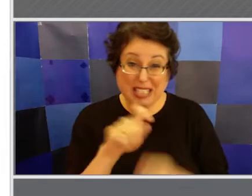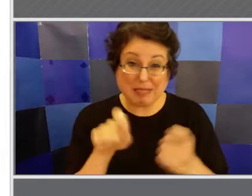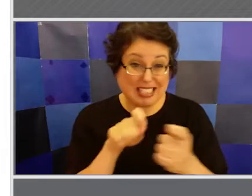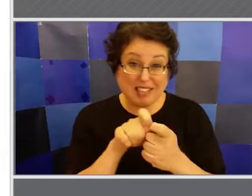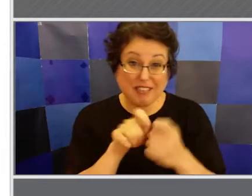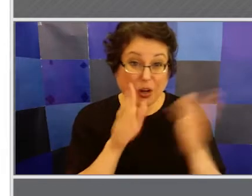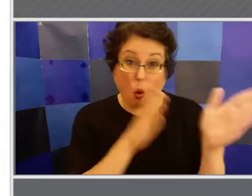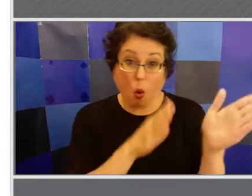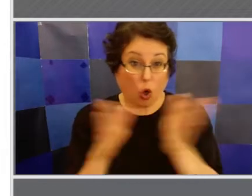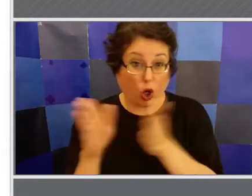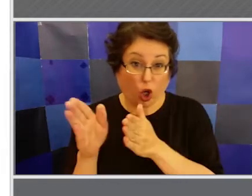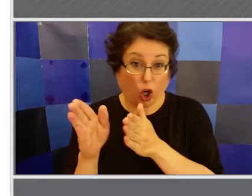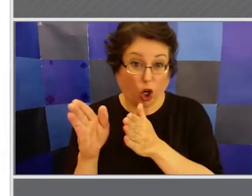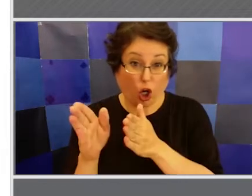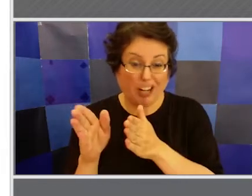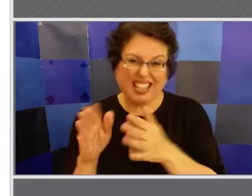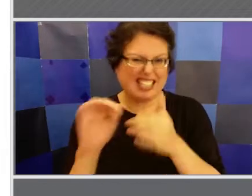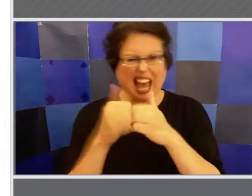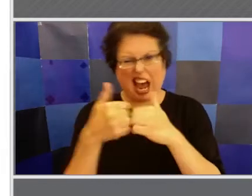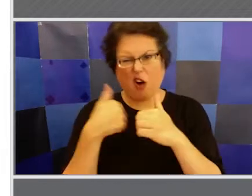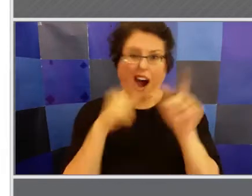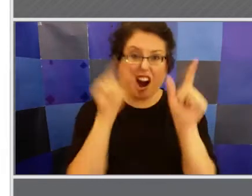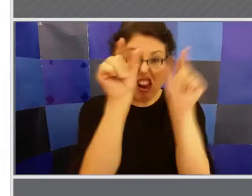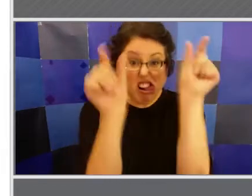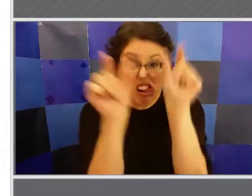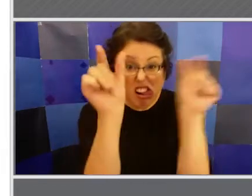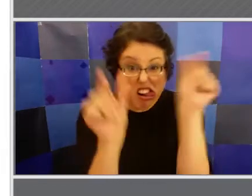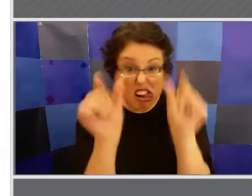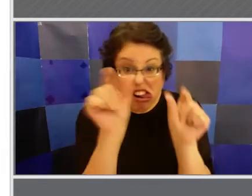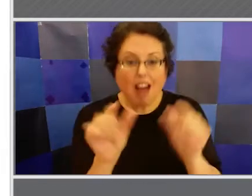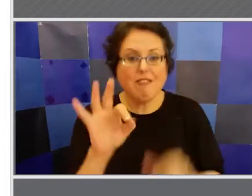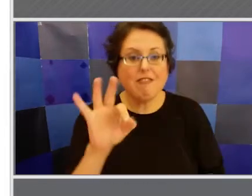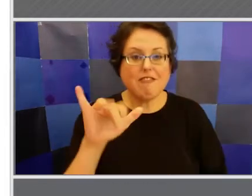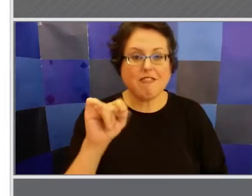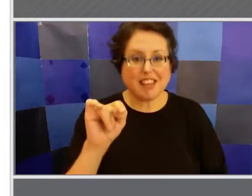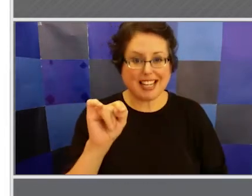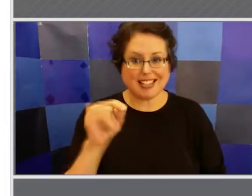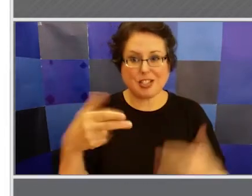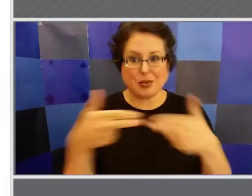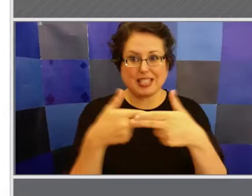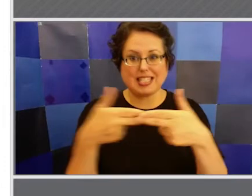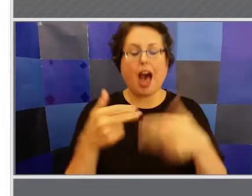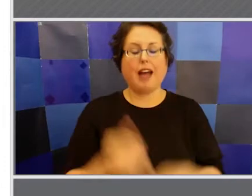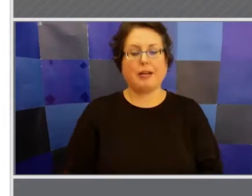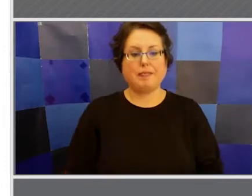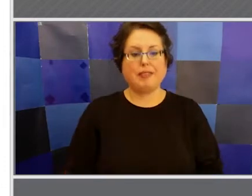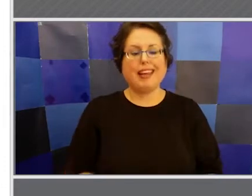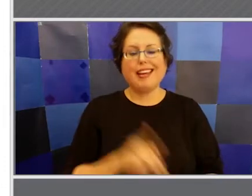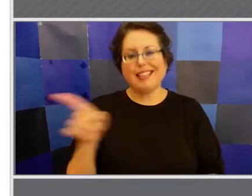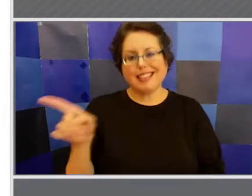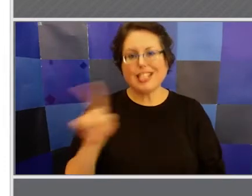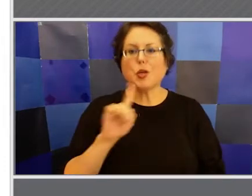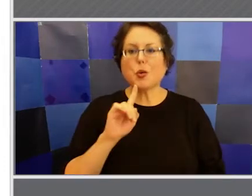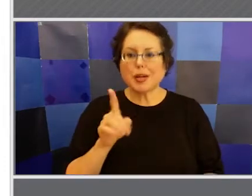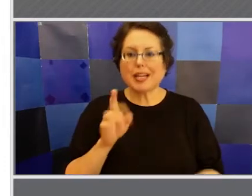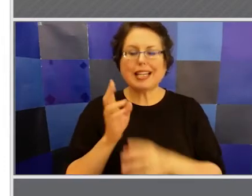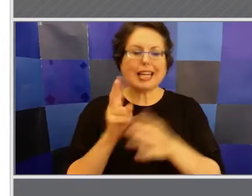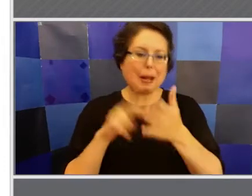just how I was able to sort of Pinterest them into the slide here. And also, as I mentioned, these are really meant to be overarching and fanatic.